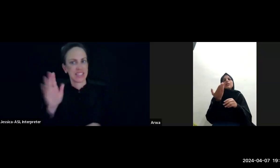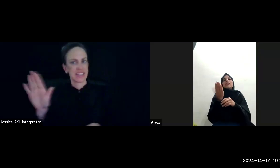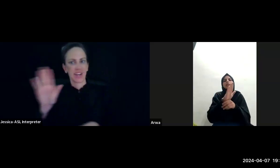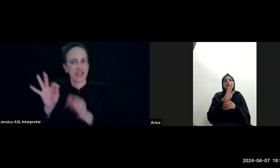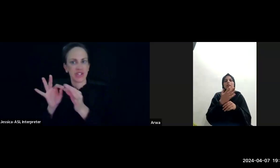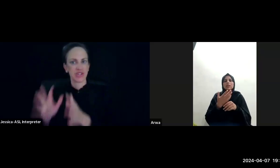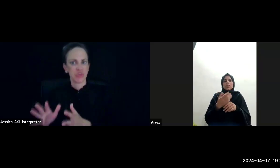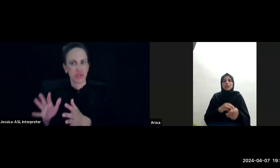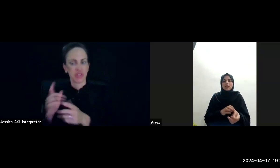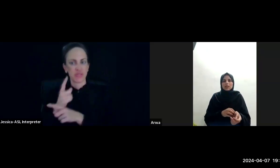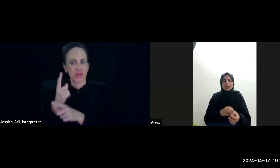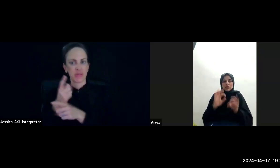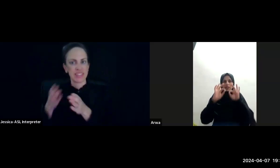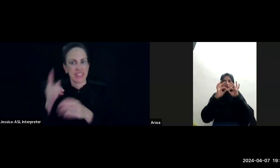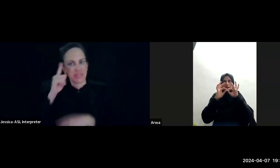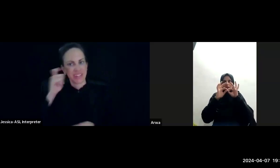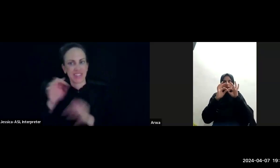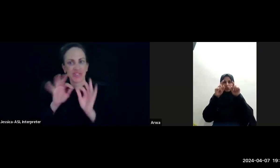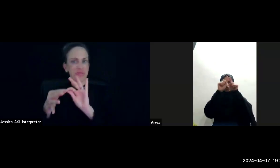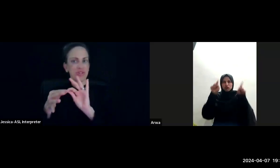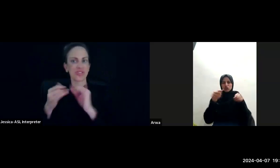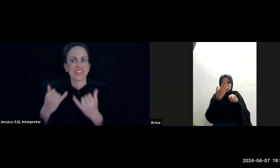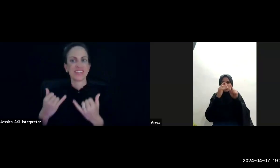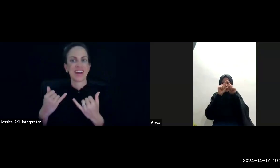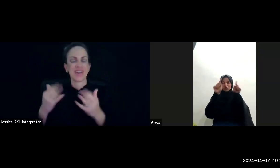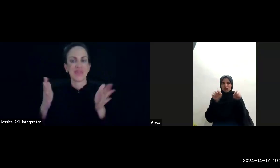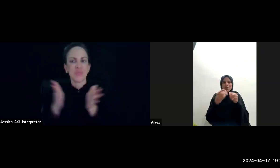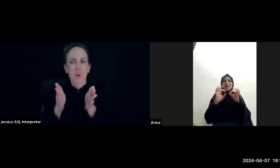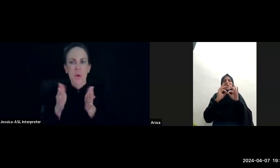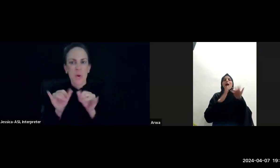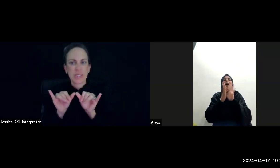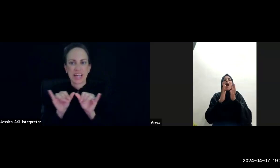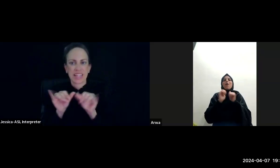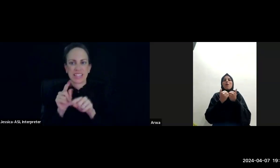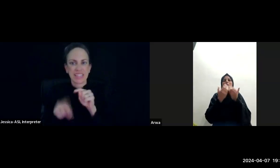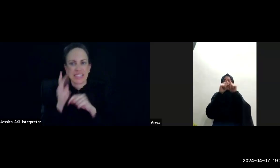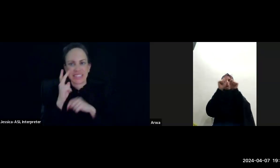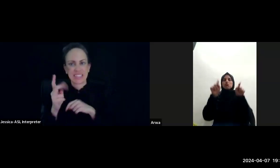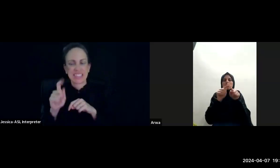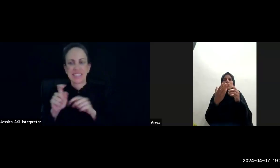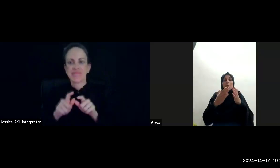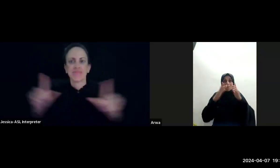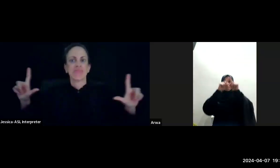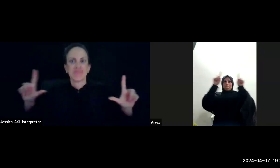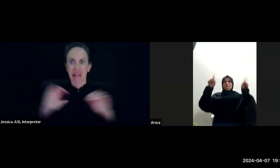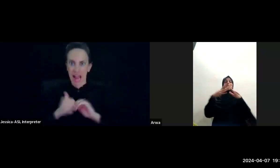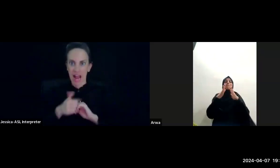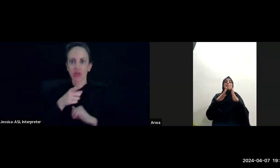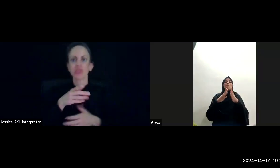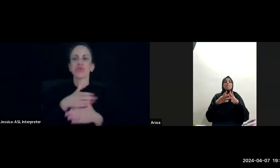properly, because the interpreters are now small sized. [Dr Kumar speaking] okay okay you can switch over